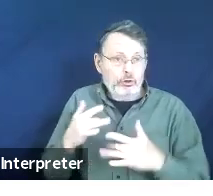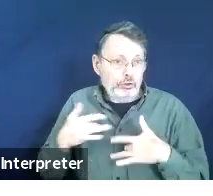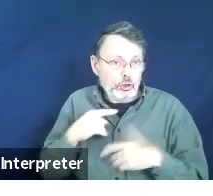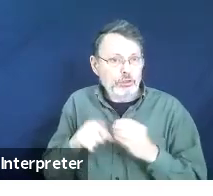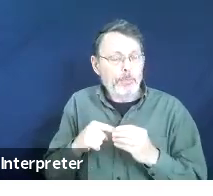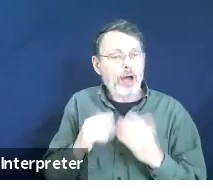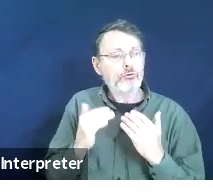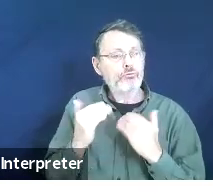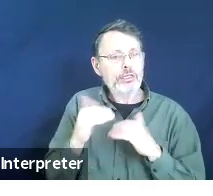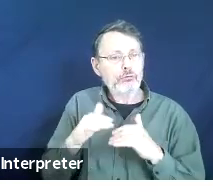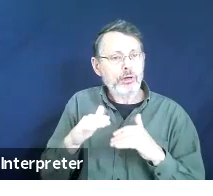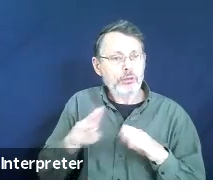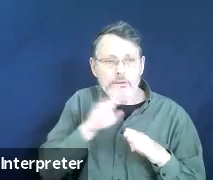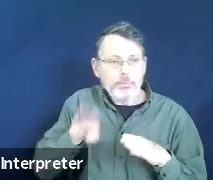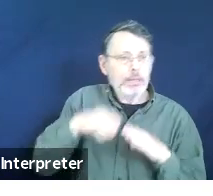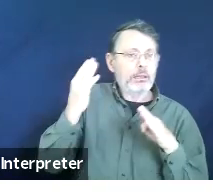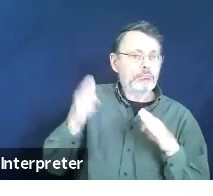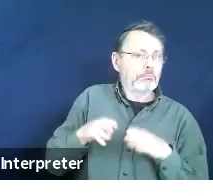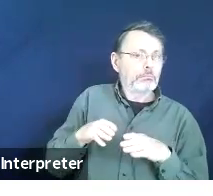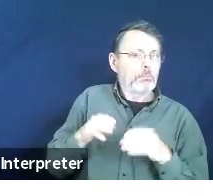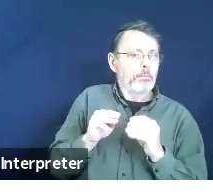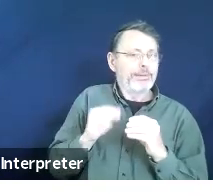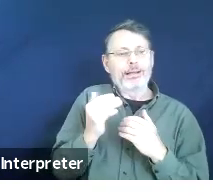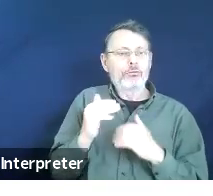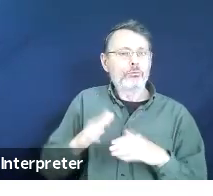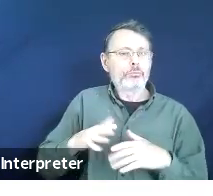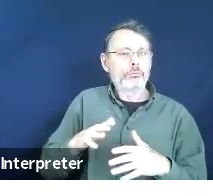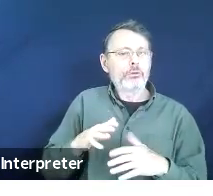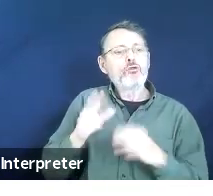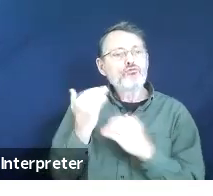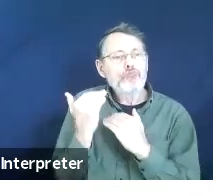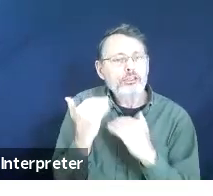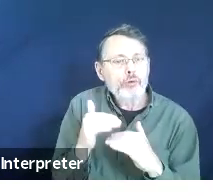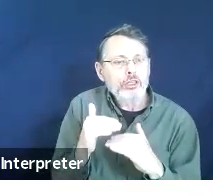specifically I put in here restrictions being lifted in the states, though we monitor